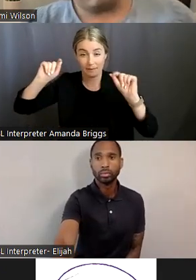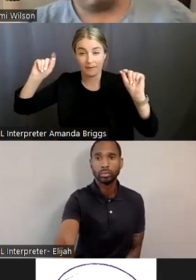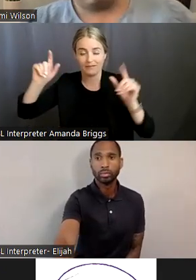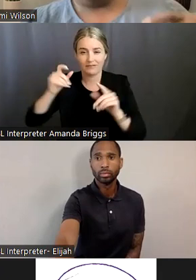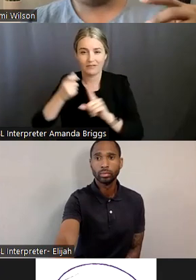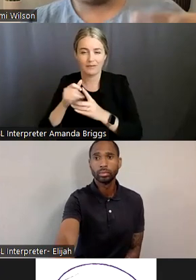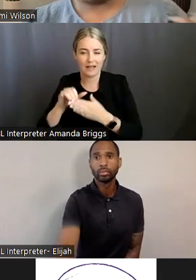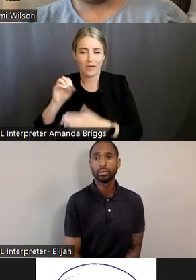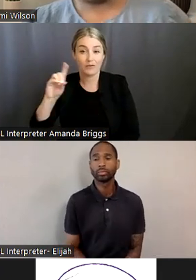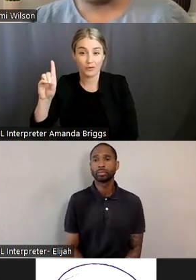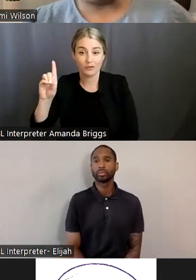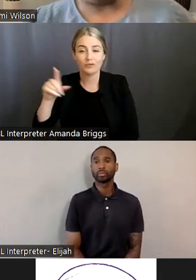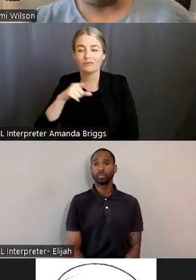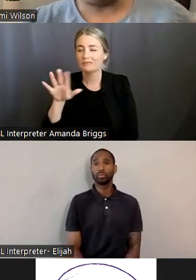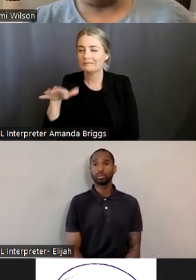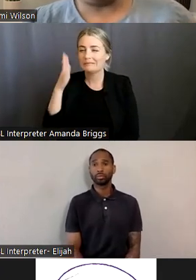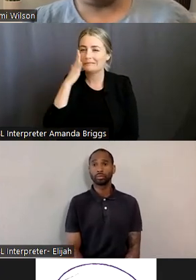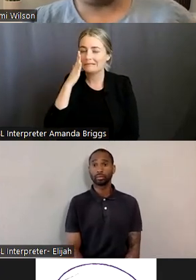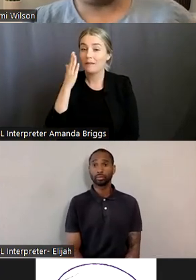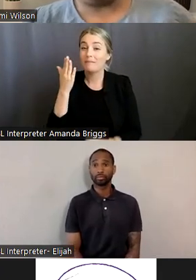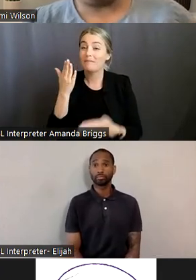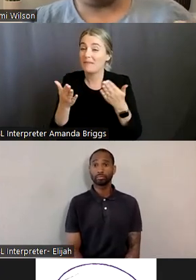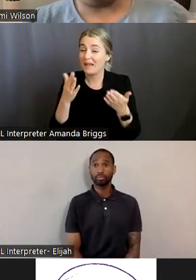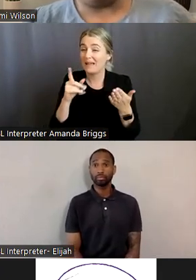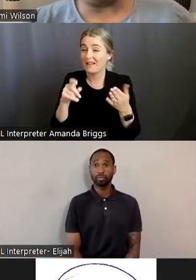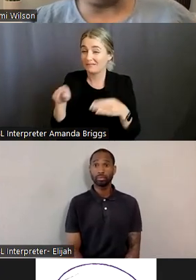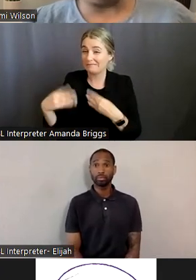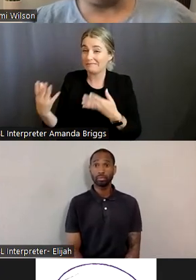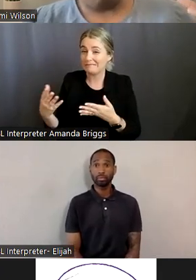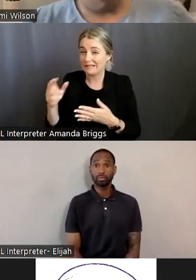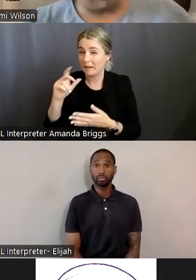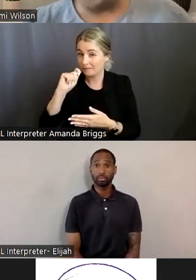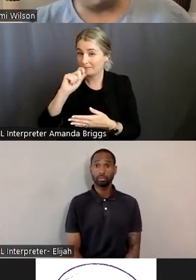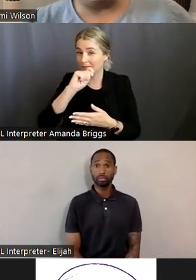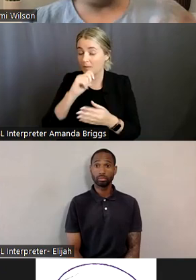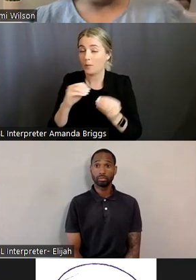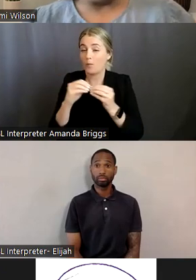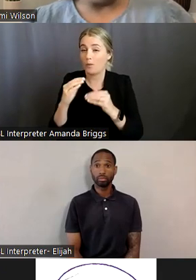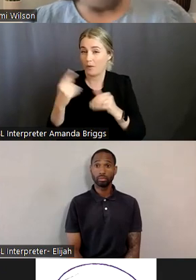So just be aware you might have to administer Naloxone more than once,